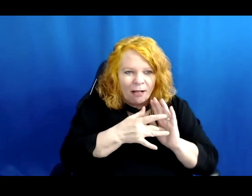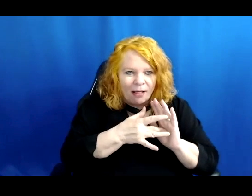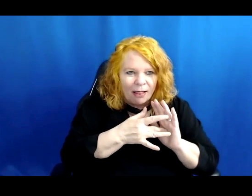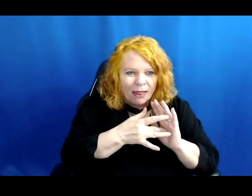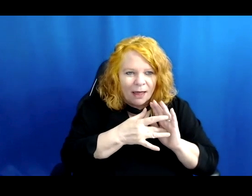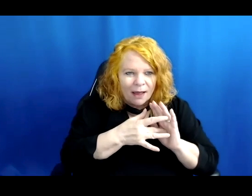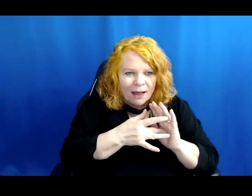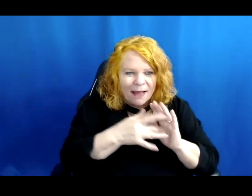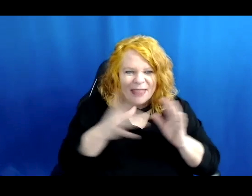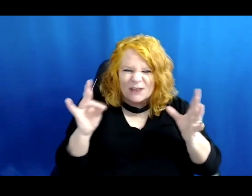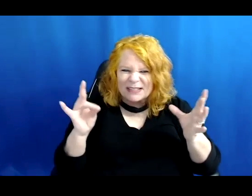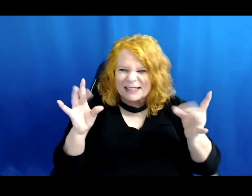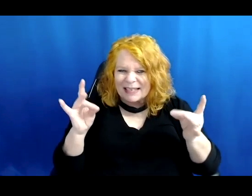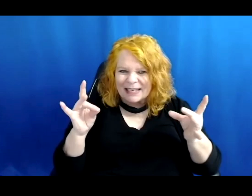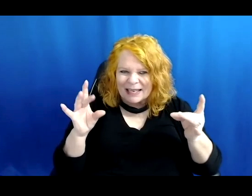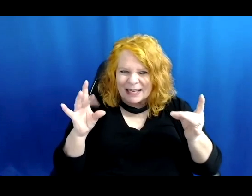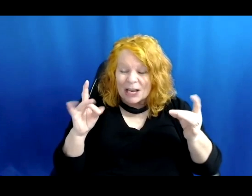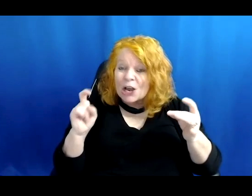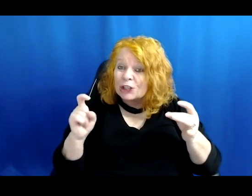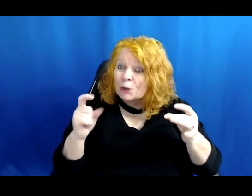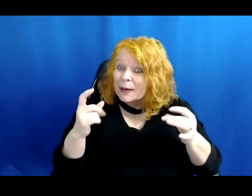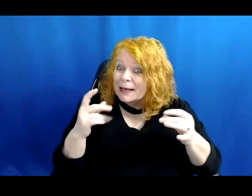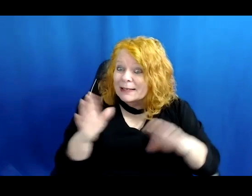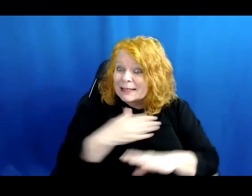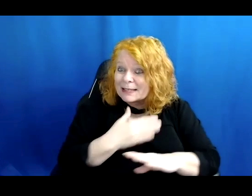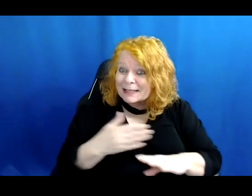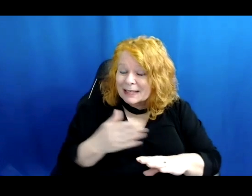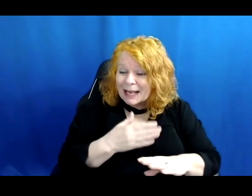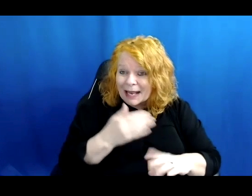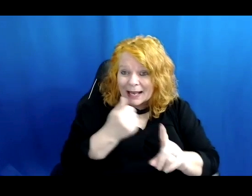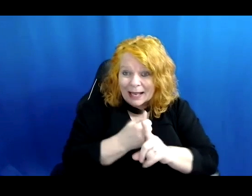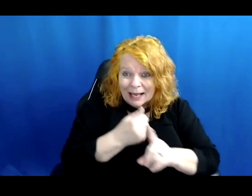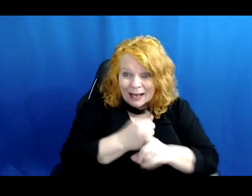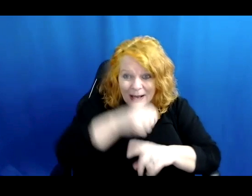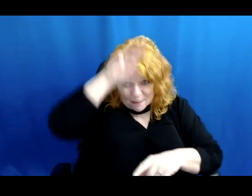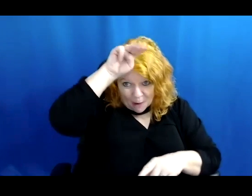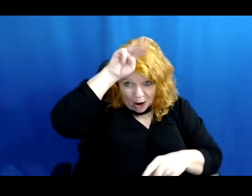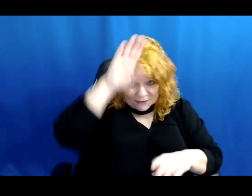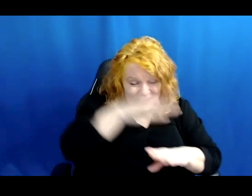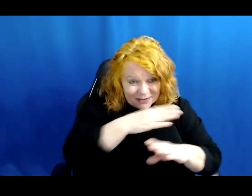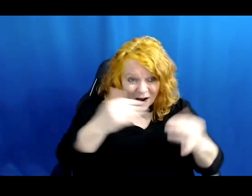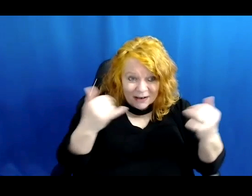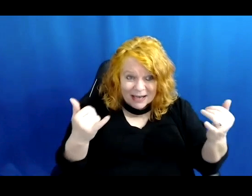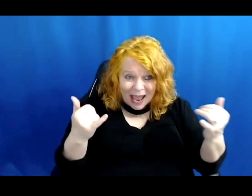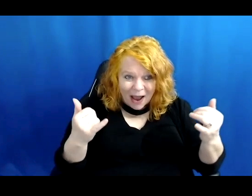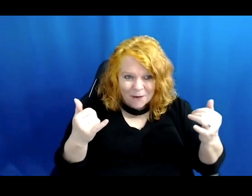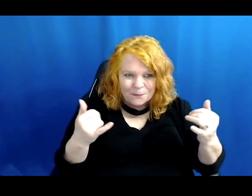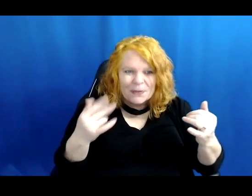are sticky. Shall we sing Marvin's song now. So he’s got two eyes now. I made his little beak next. I made a glittery